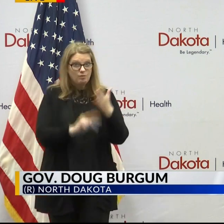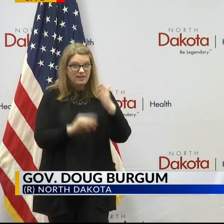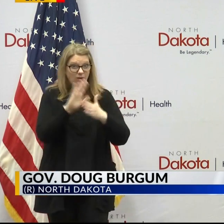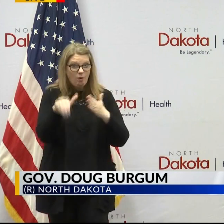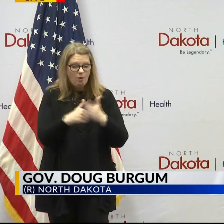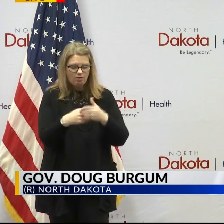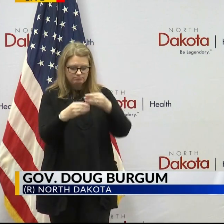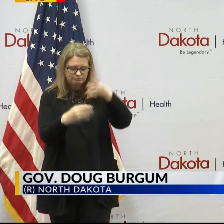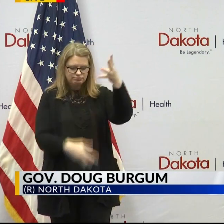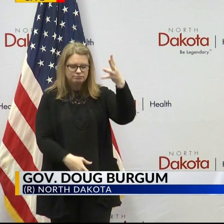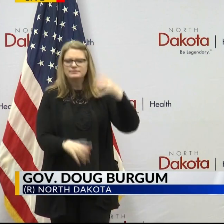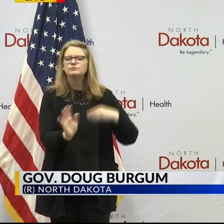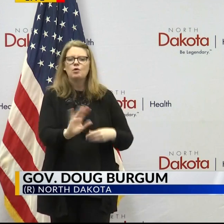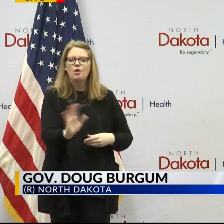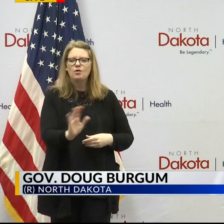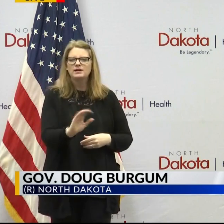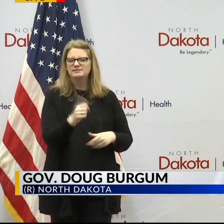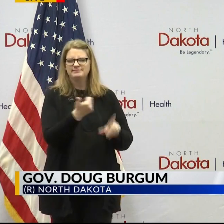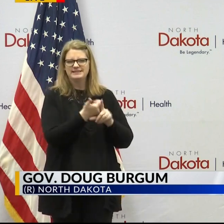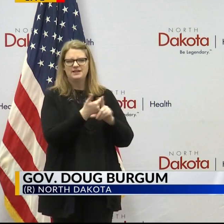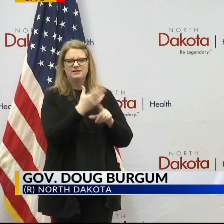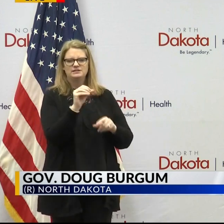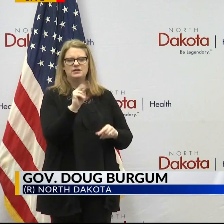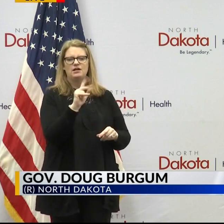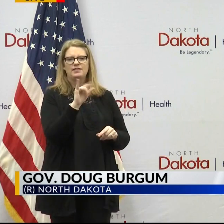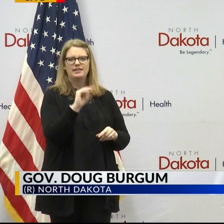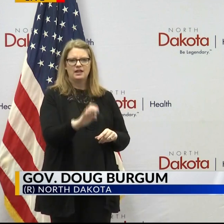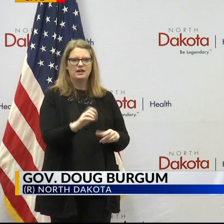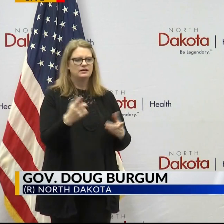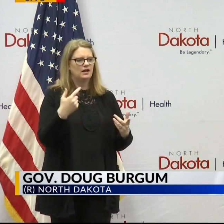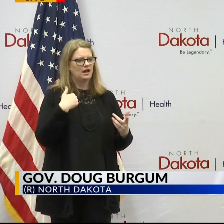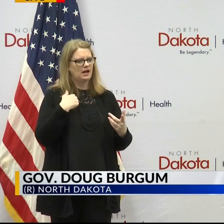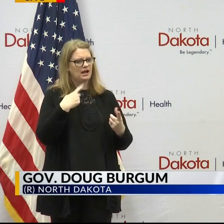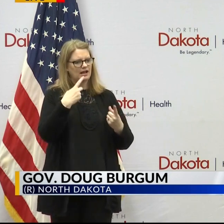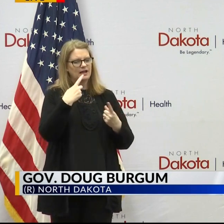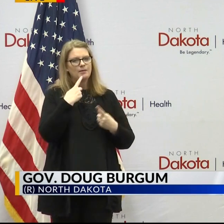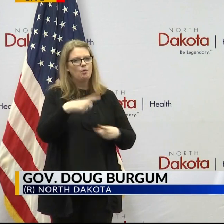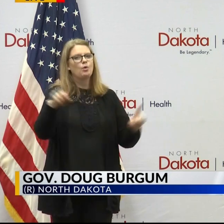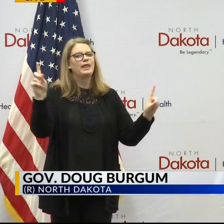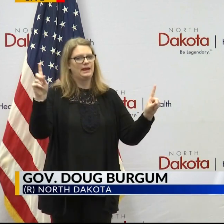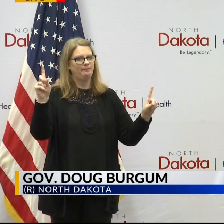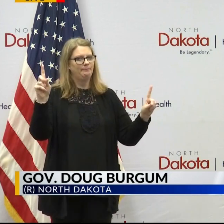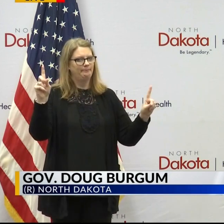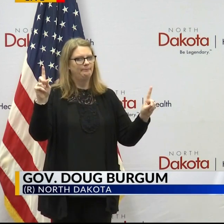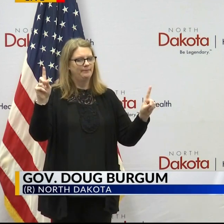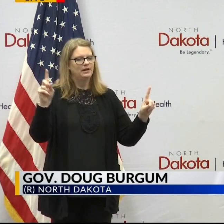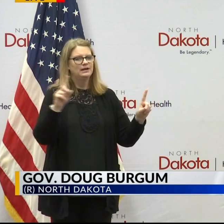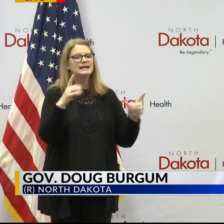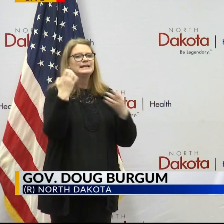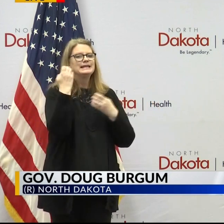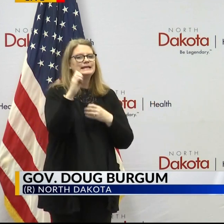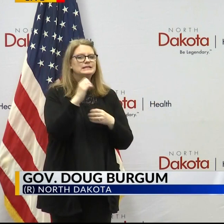WEEKEND AND THE TOOTH FAIRY HAS TO COME, THAT IS AN ESSENTIAL WORKER.